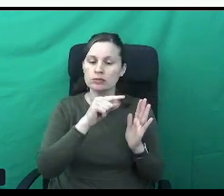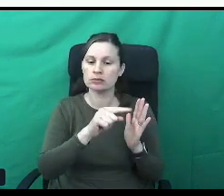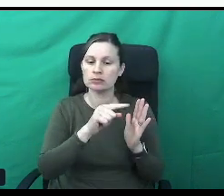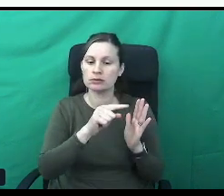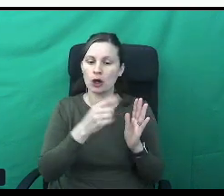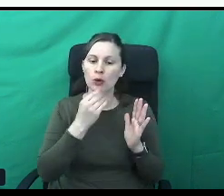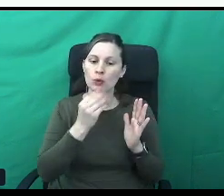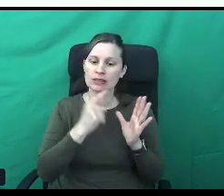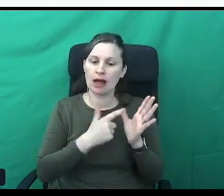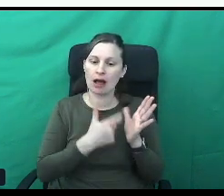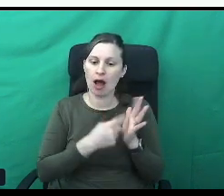There's a link in the slides.